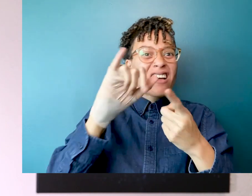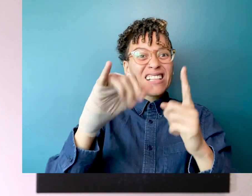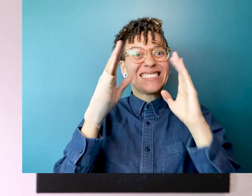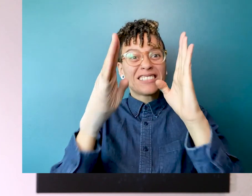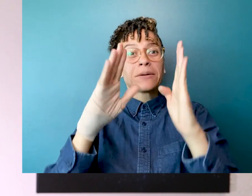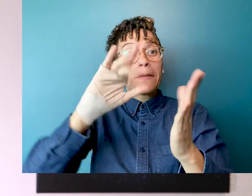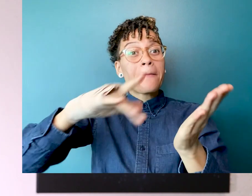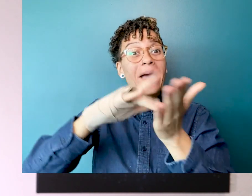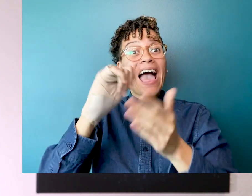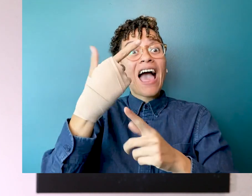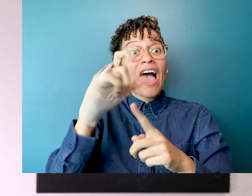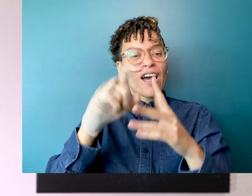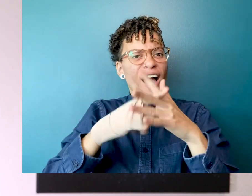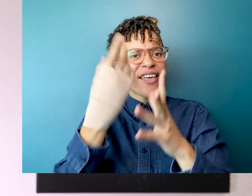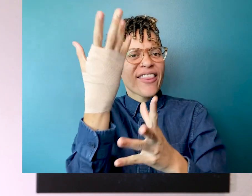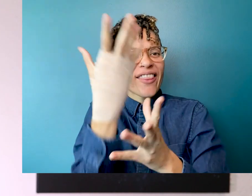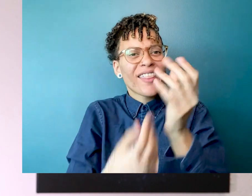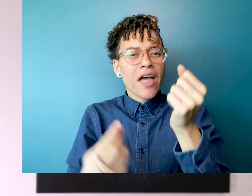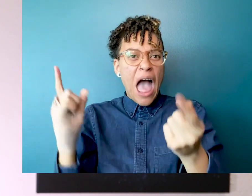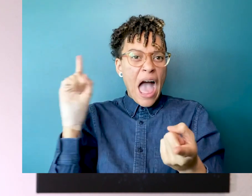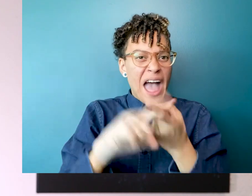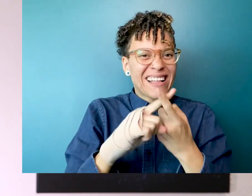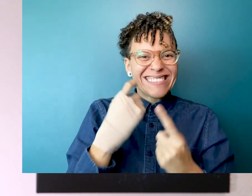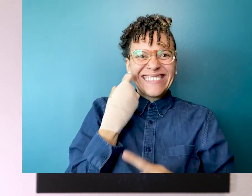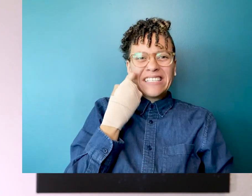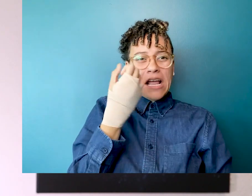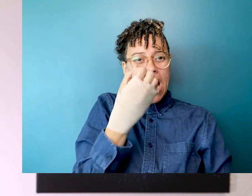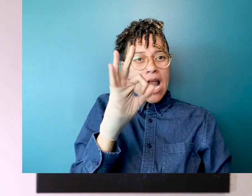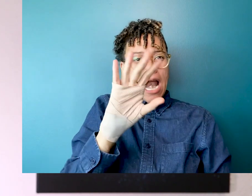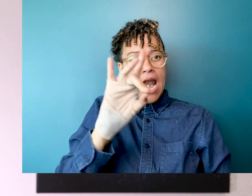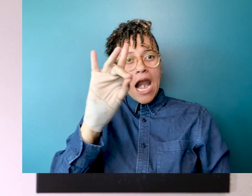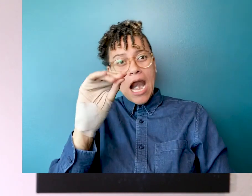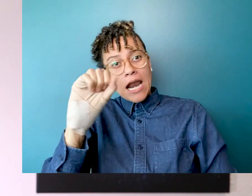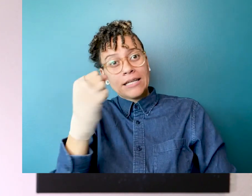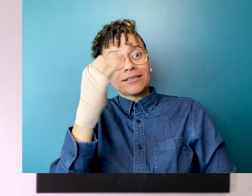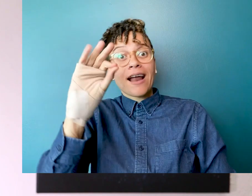Uh, let’s see, other points to make... I think that's about it.